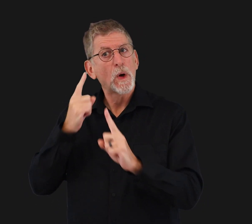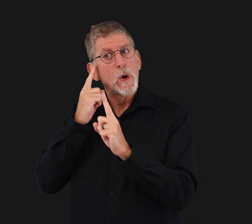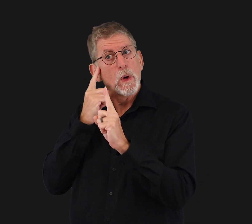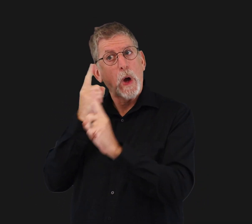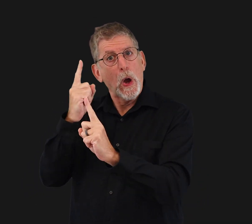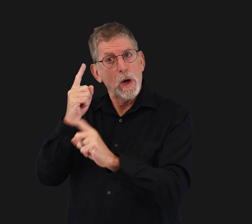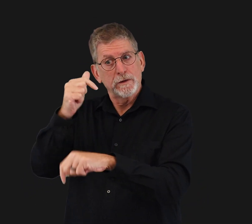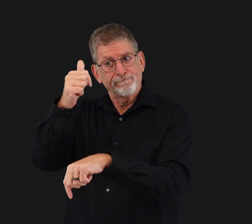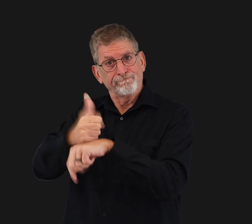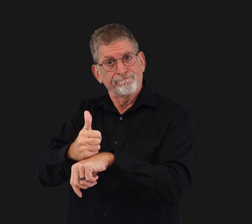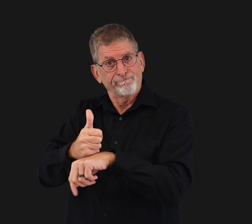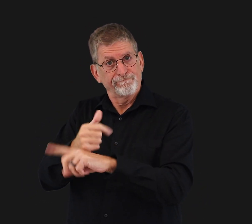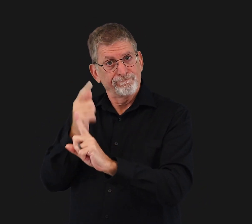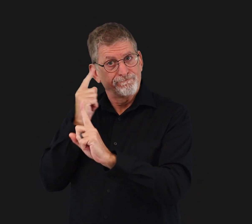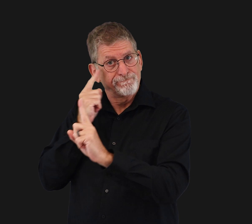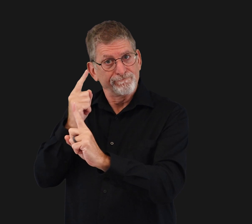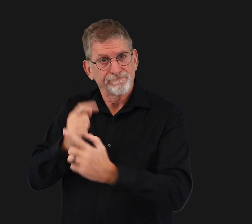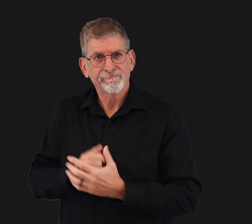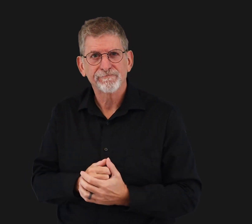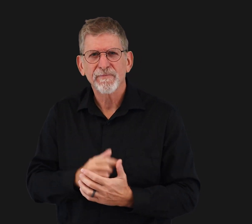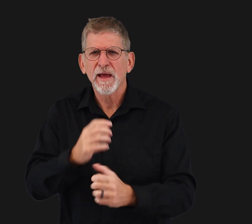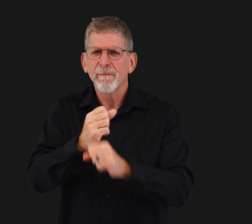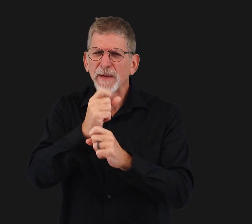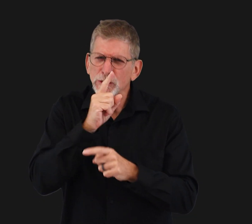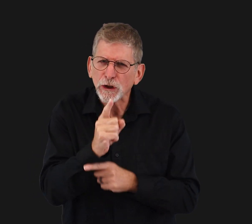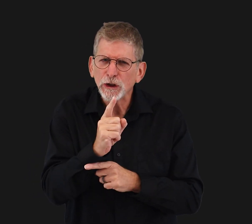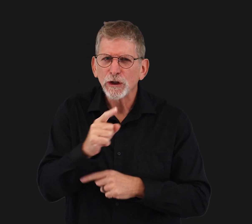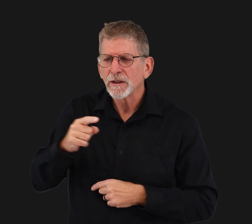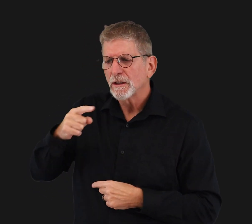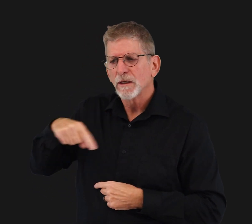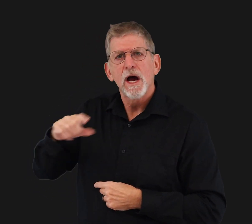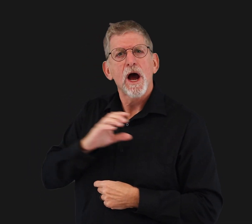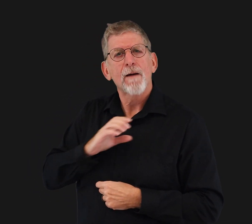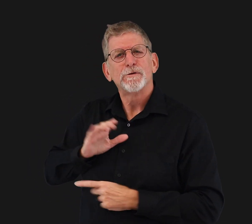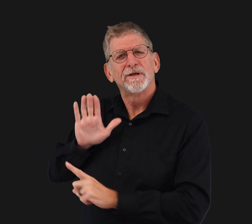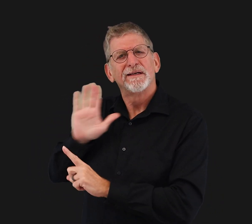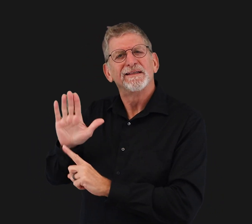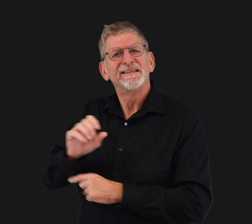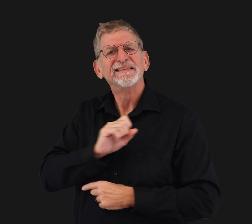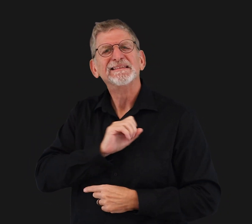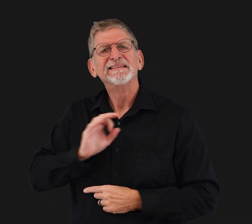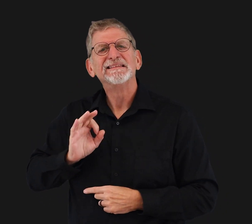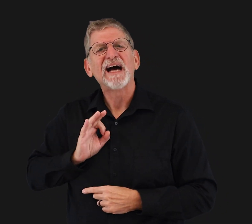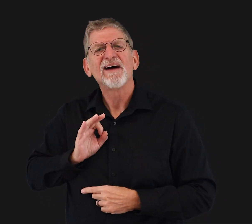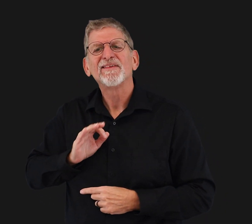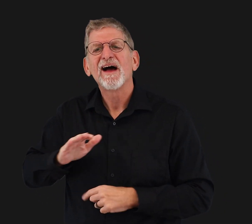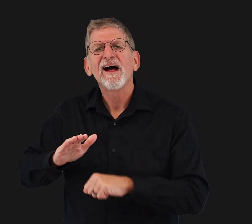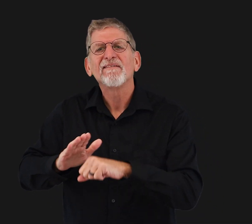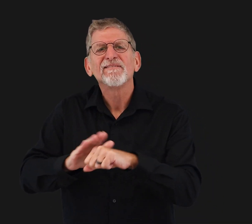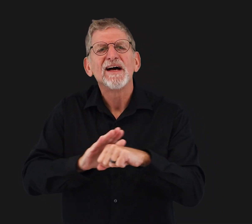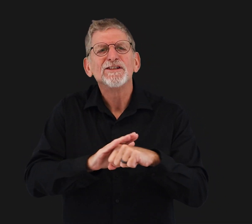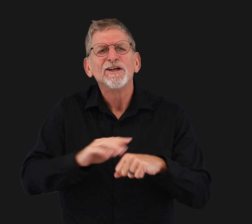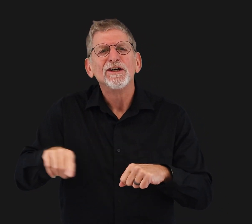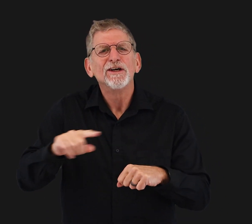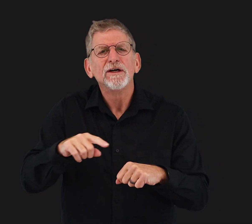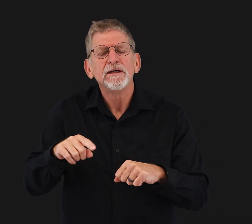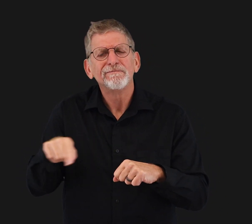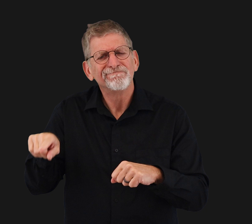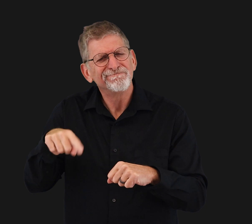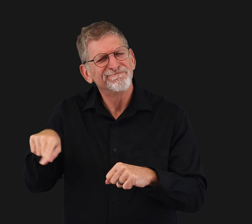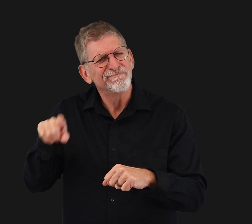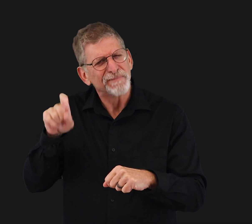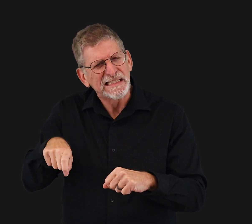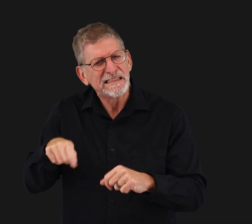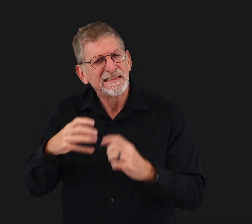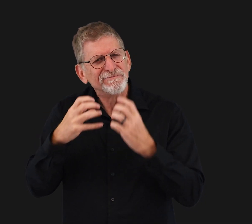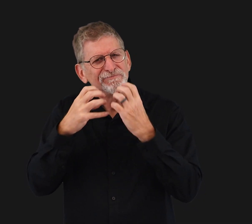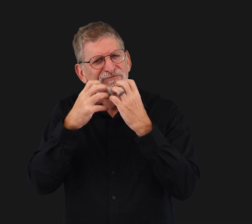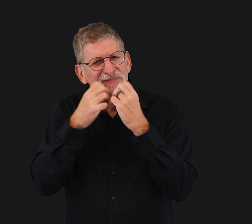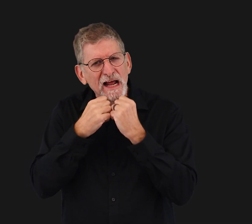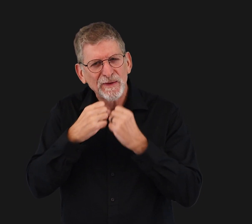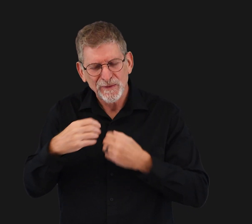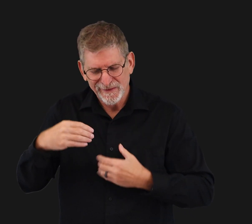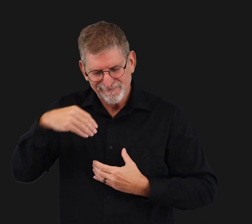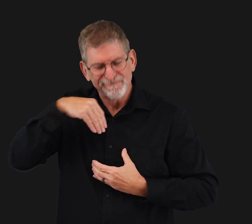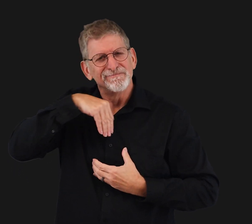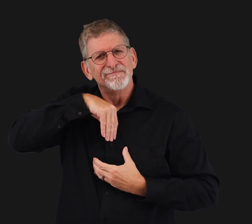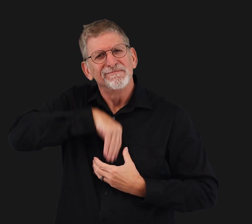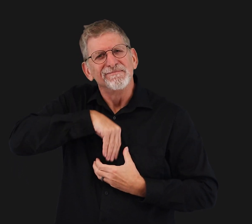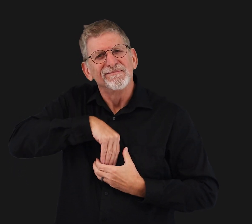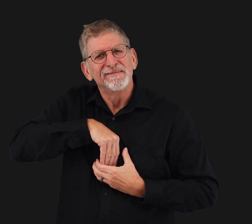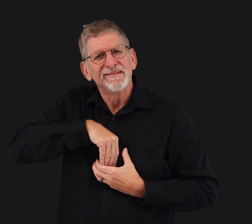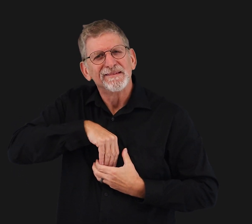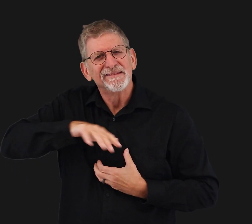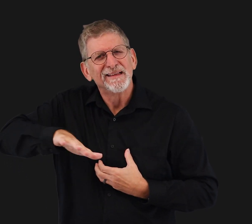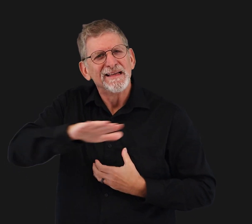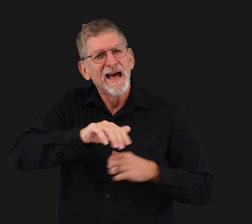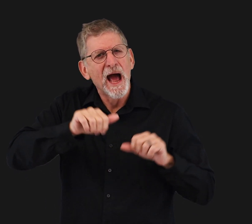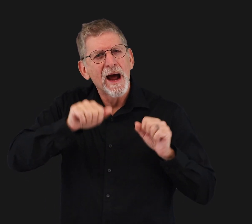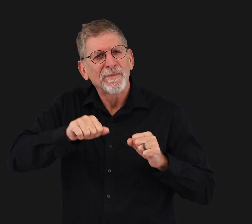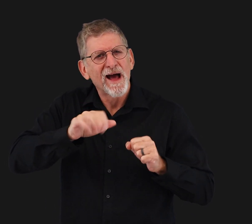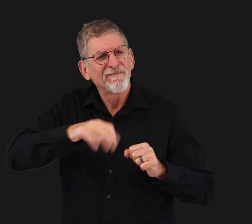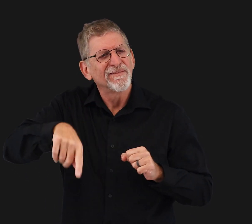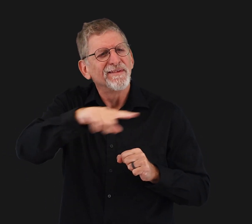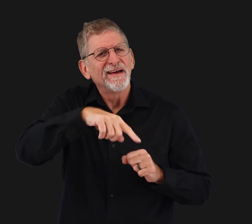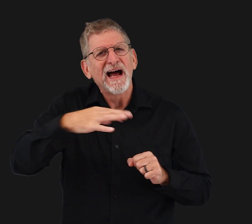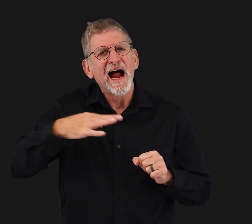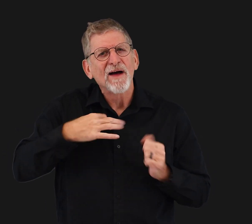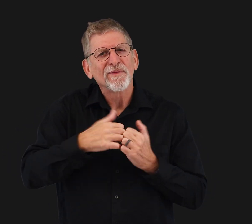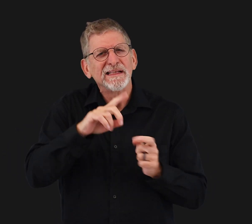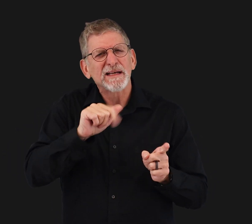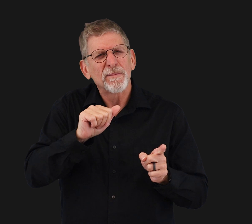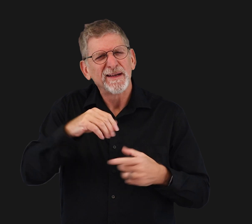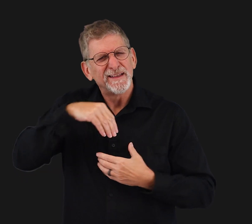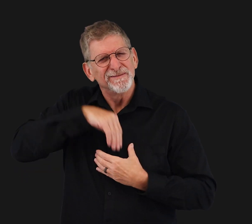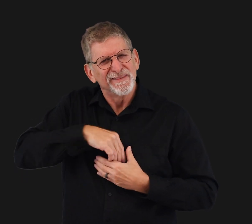Goal we set: Ensuring Commission staffing advisors value the innate abilities of candidates with disabilities,